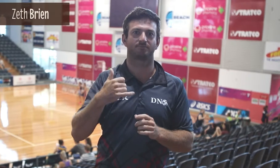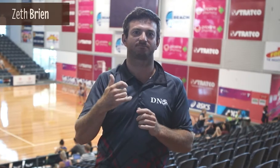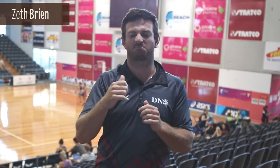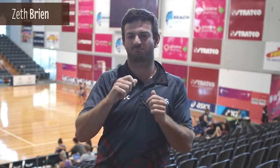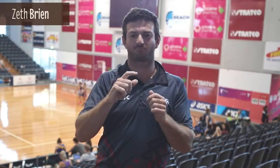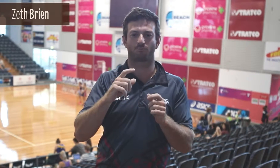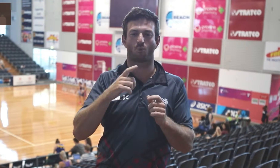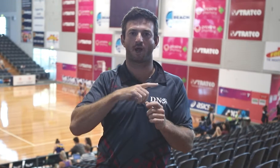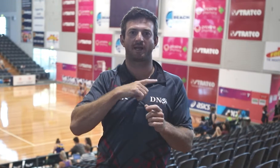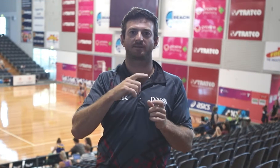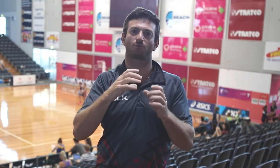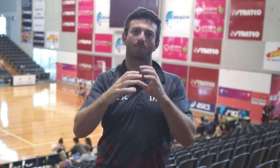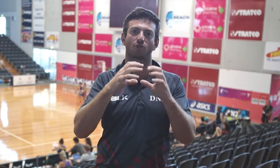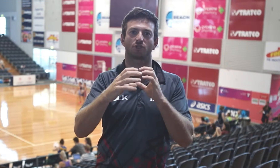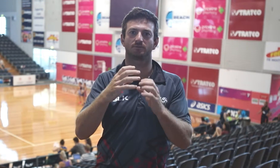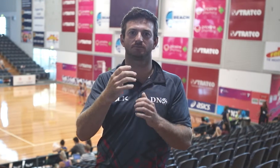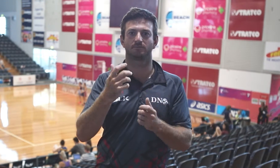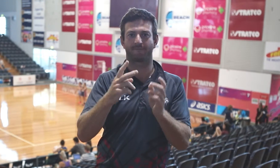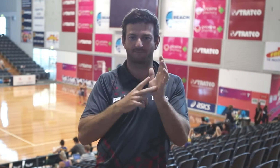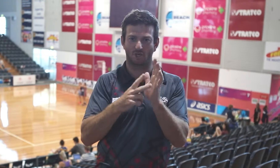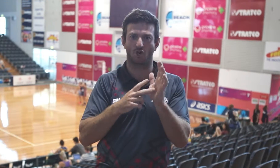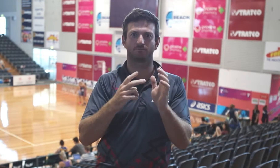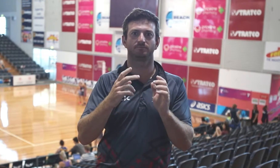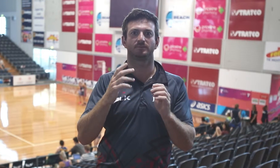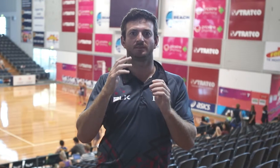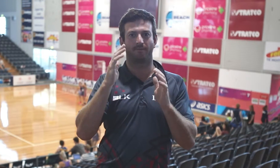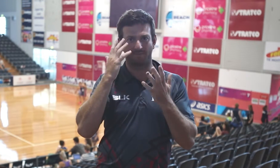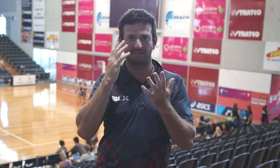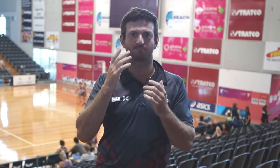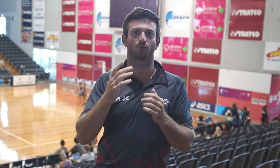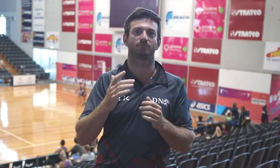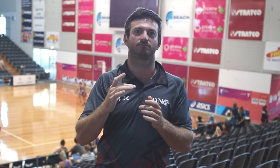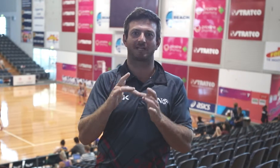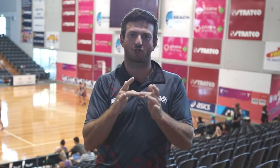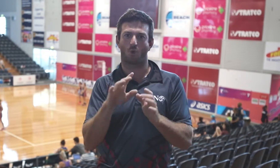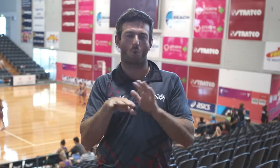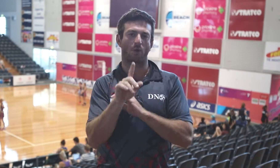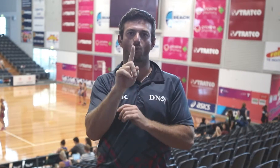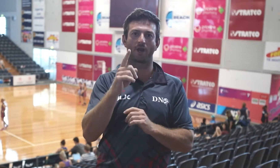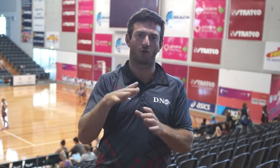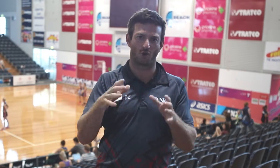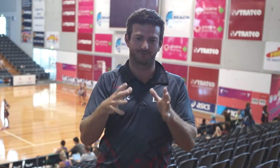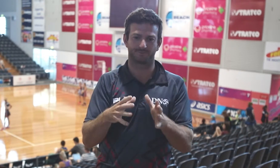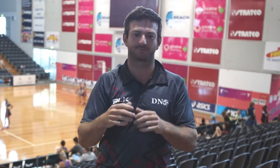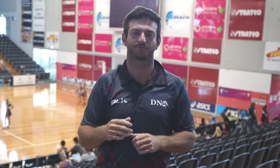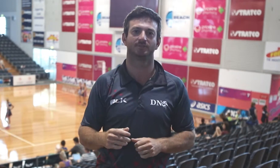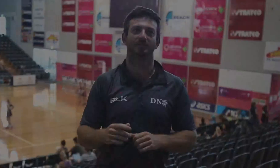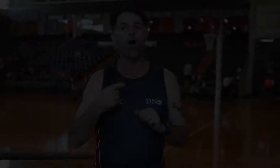because the ability to communicate, use video, Facebook and the internet is all possible on one device.